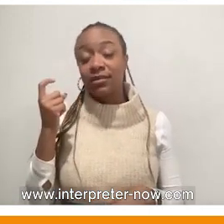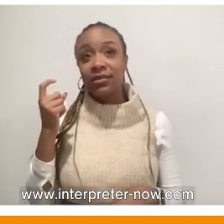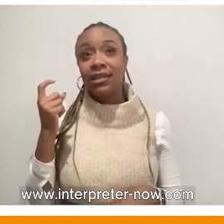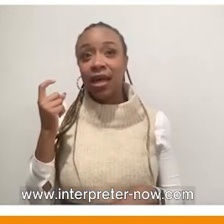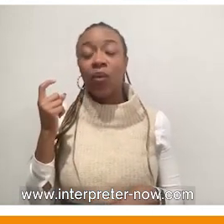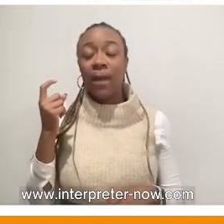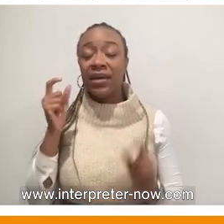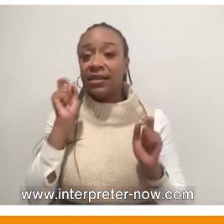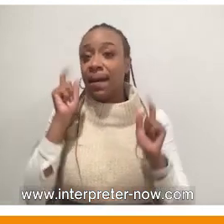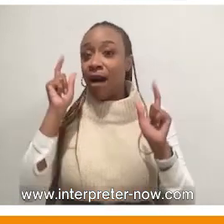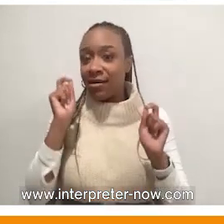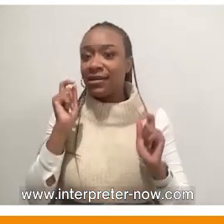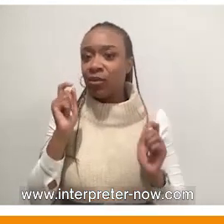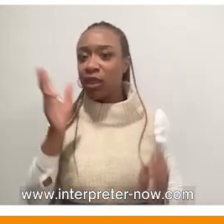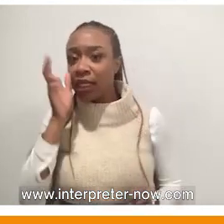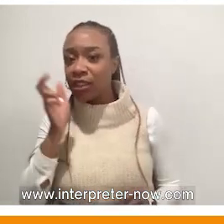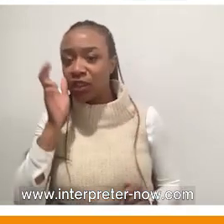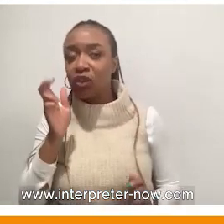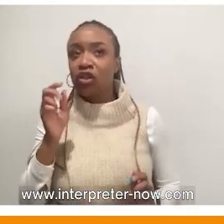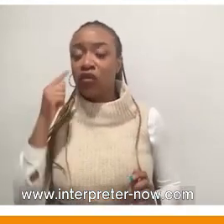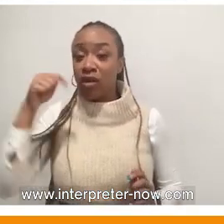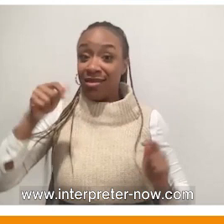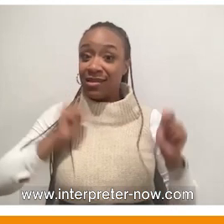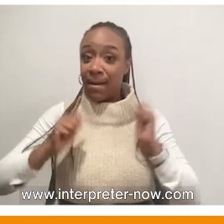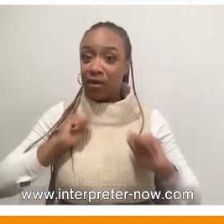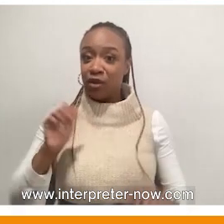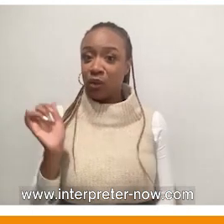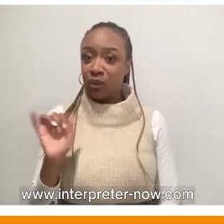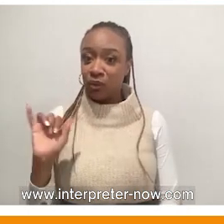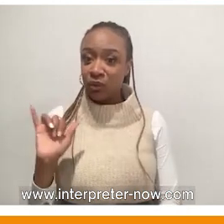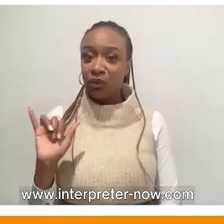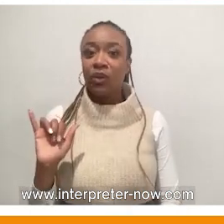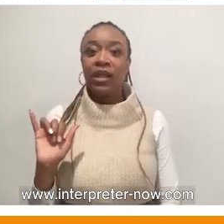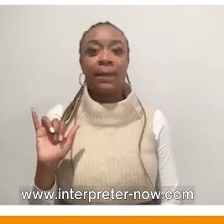I suspect it will be surprising to some listeners and watchers of this episode too.